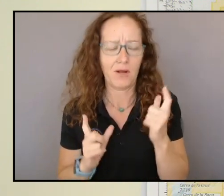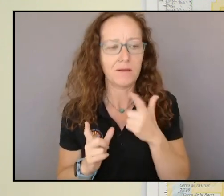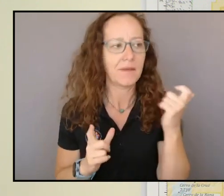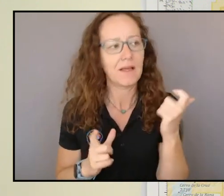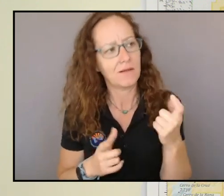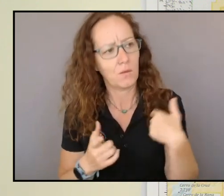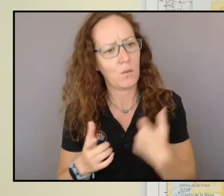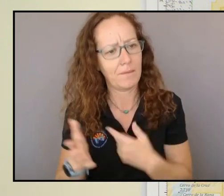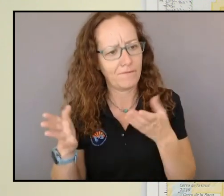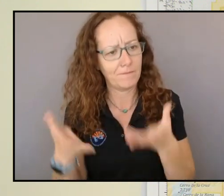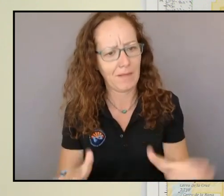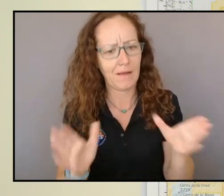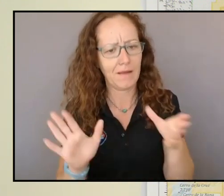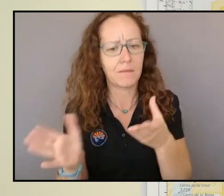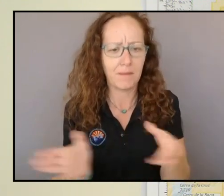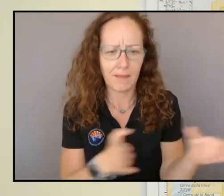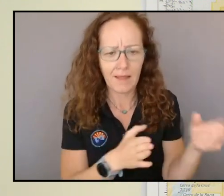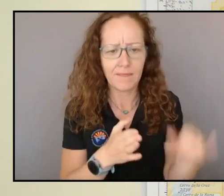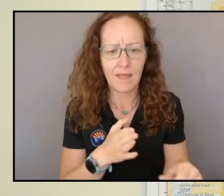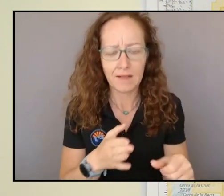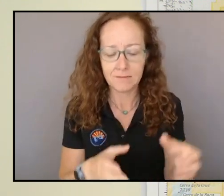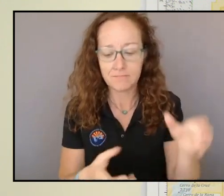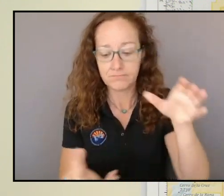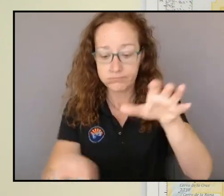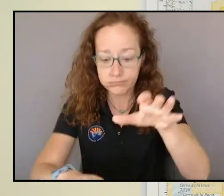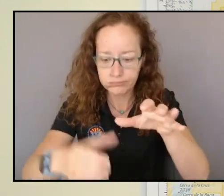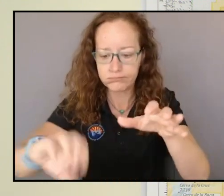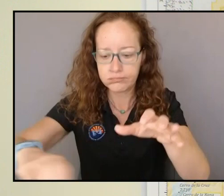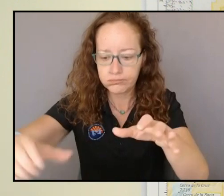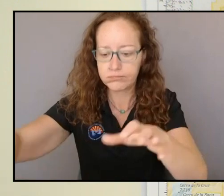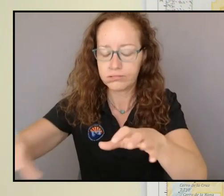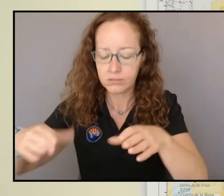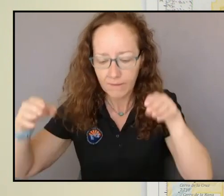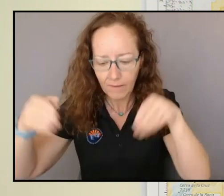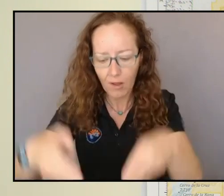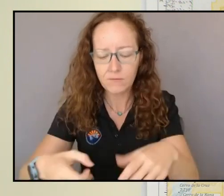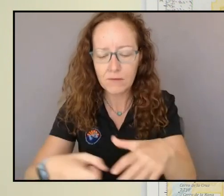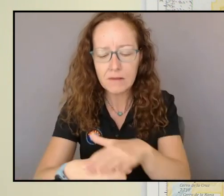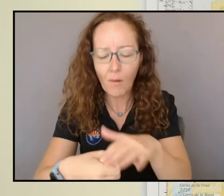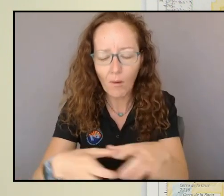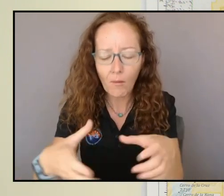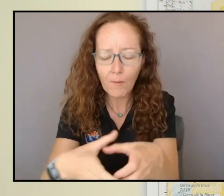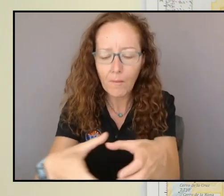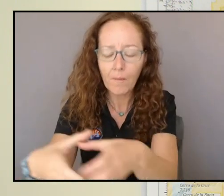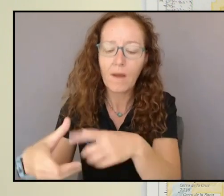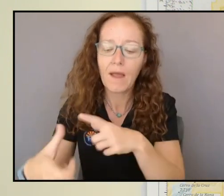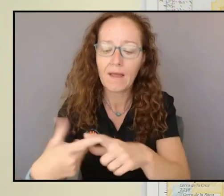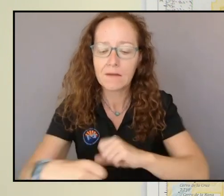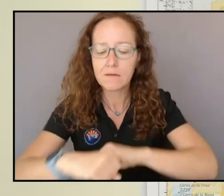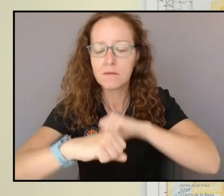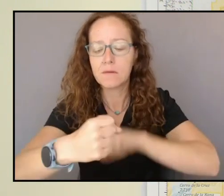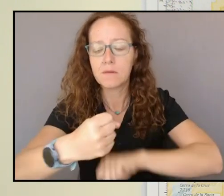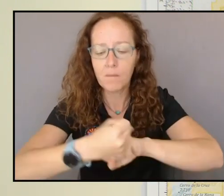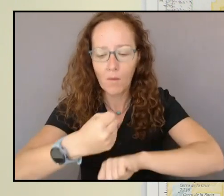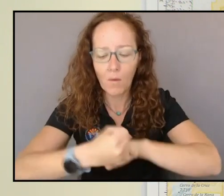they're small, and then continue to work to reinforce the retardant lines. So-- but we do have a spot there and when I go to